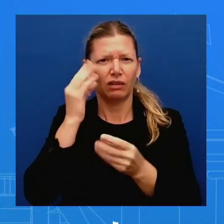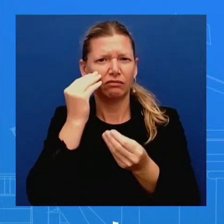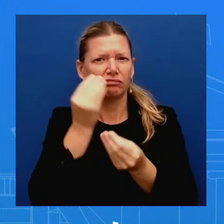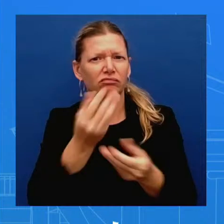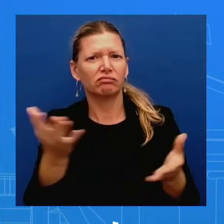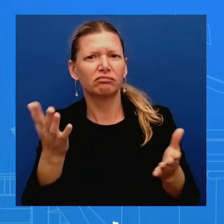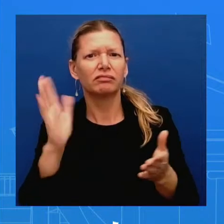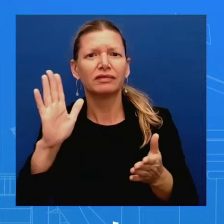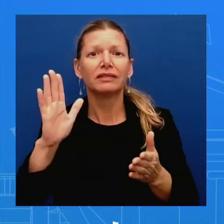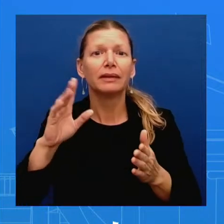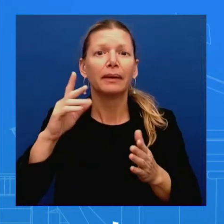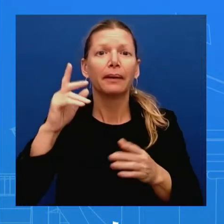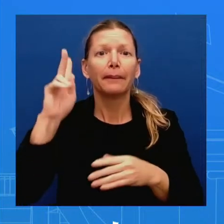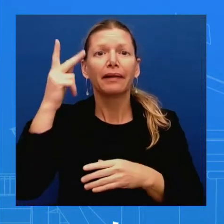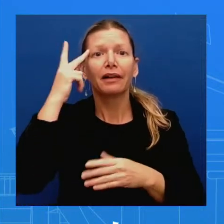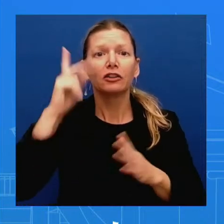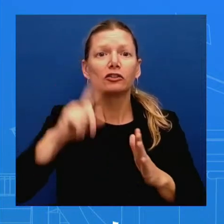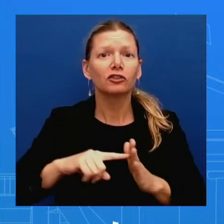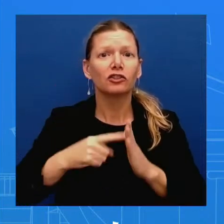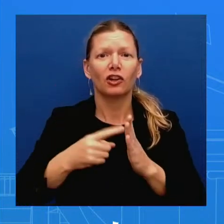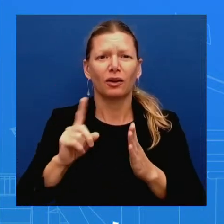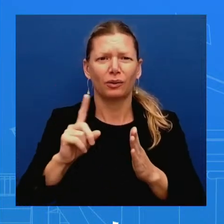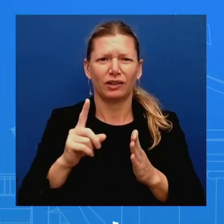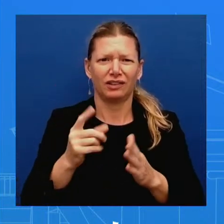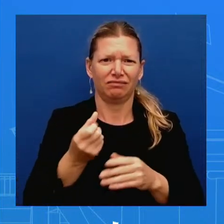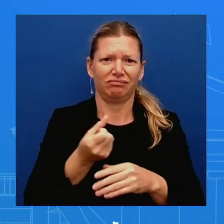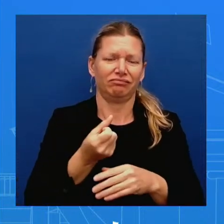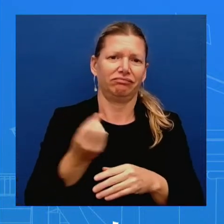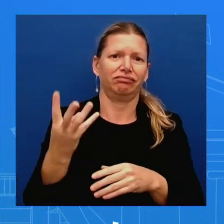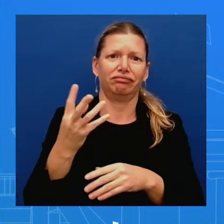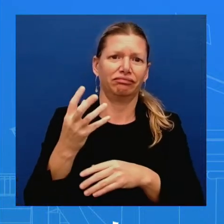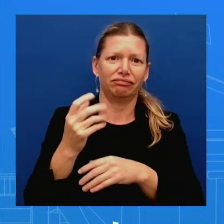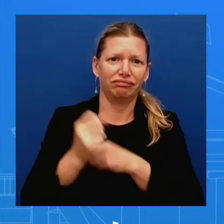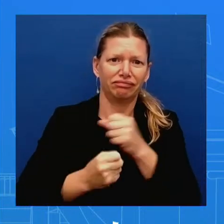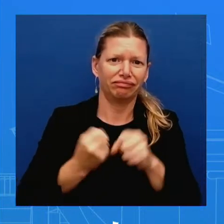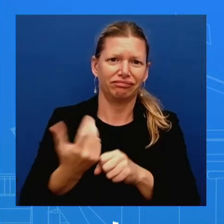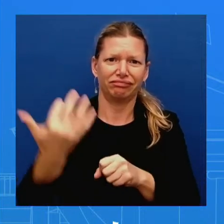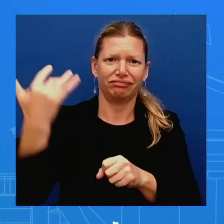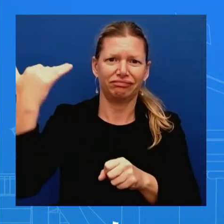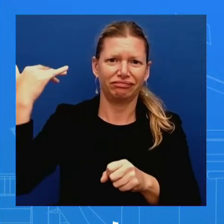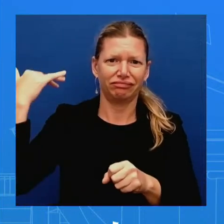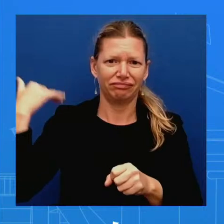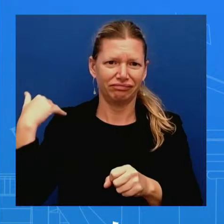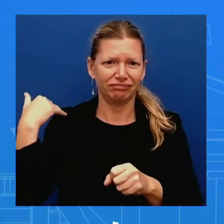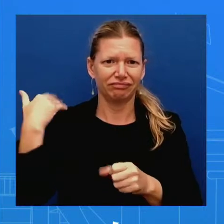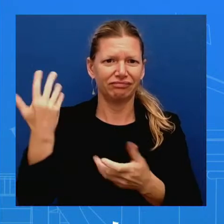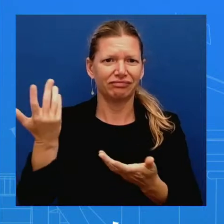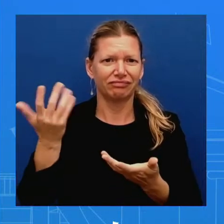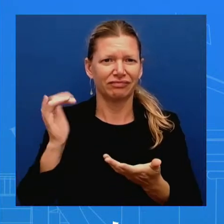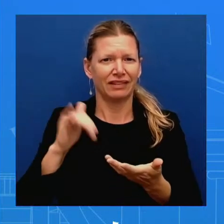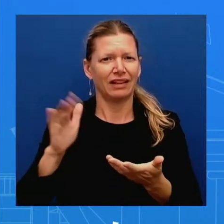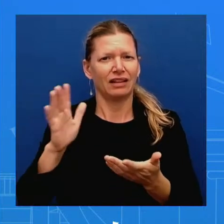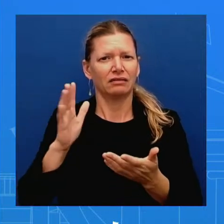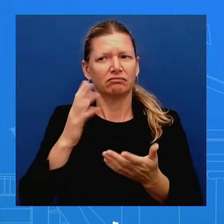And he realizes that not only a speech but, more importantly, the $16 billion in resources